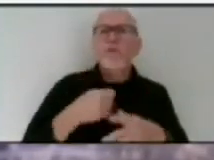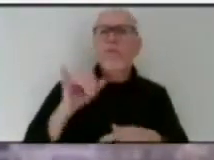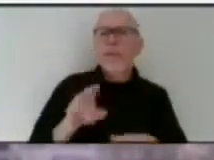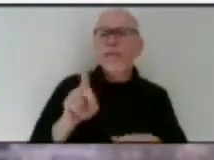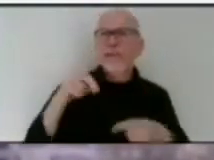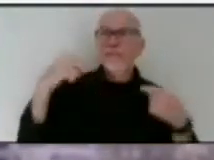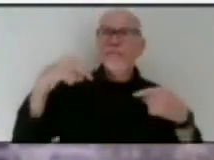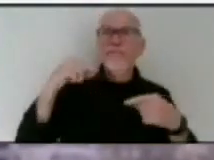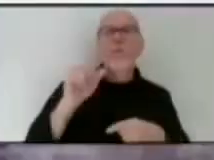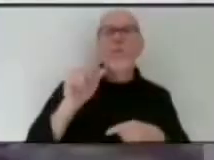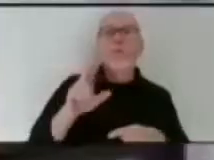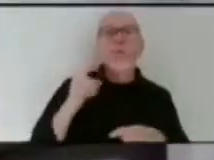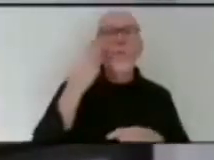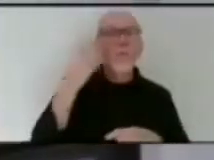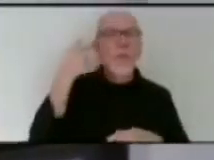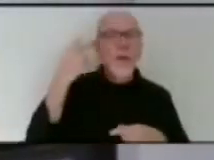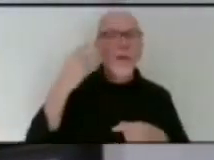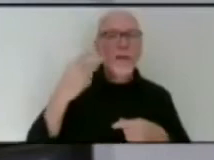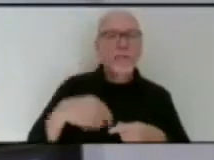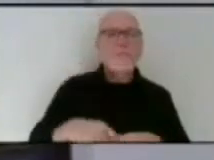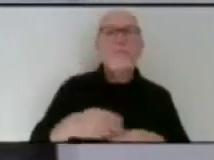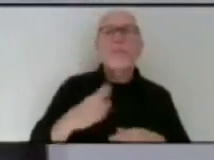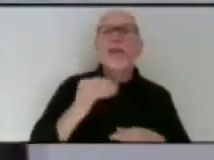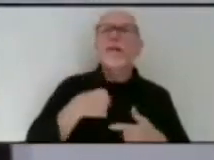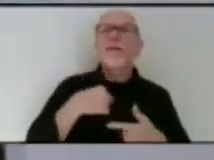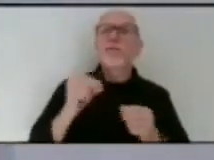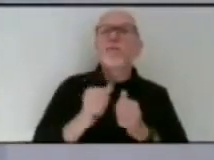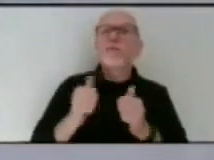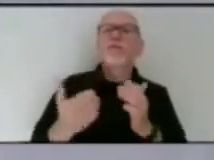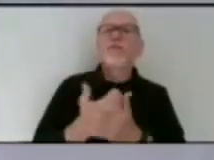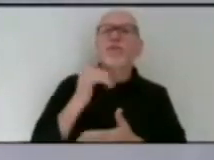and honored to do so with the new Indiana veteran center here. To my left,